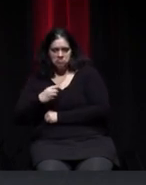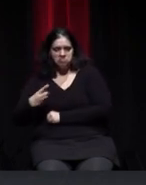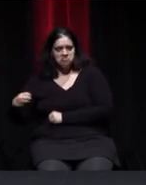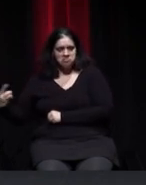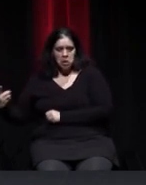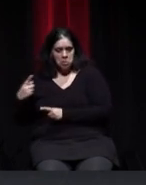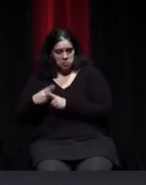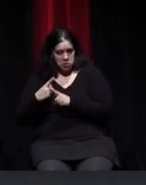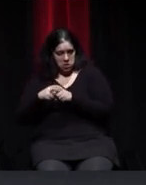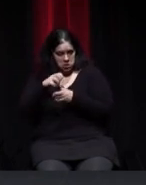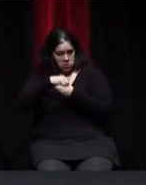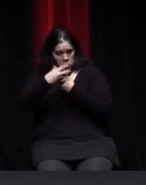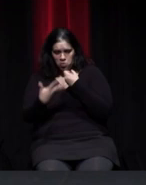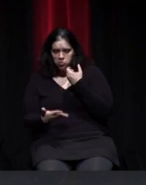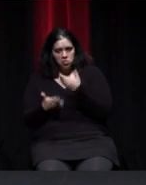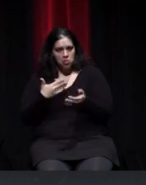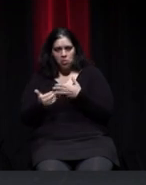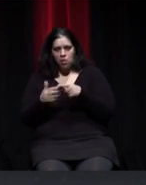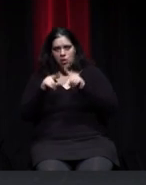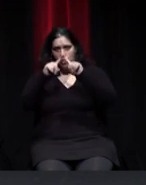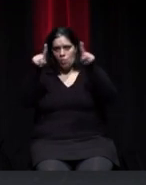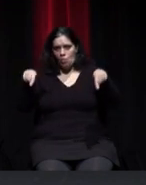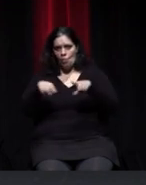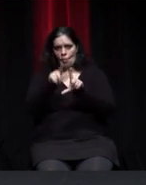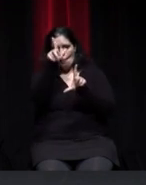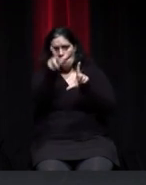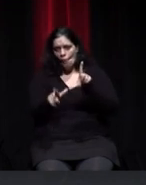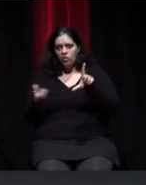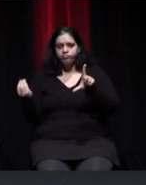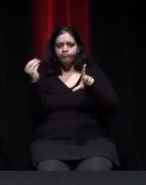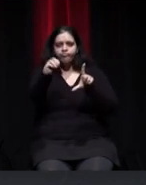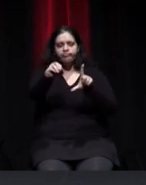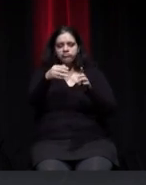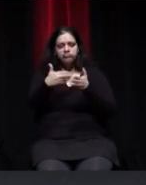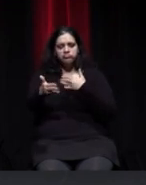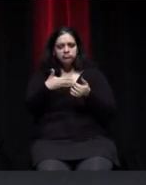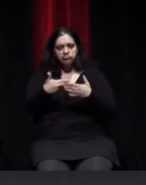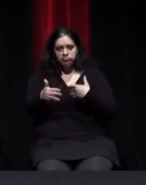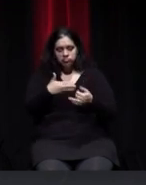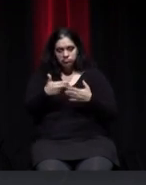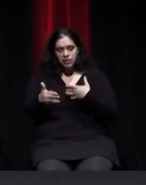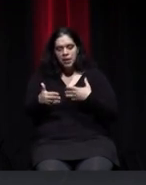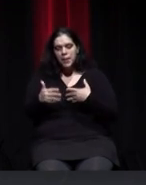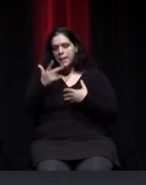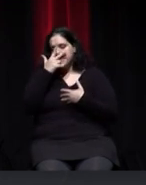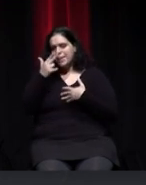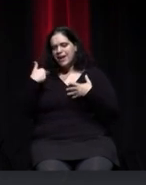placed to fill an empty space. What seems to have confused us, from a certain moment,